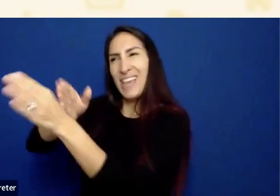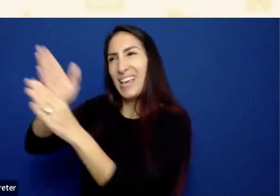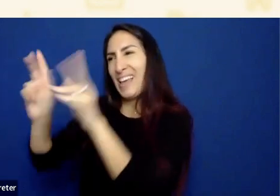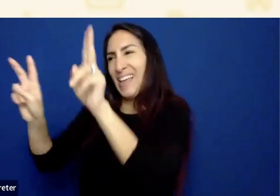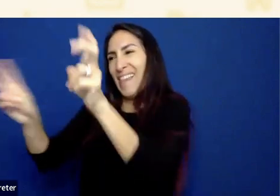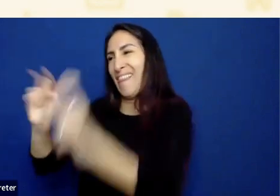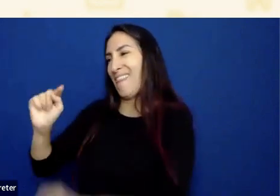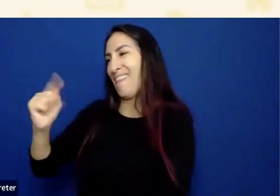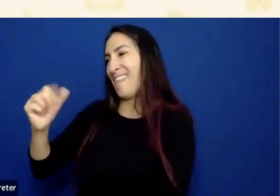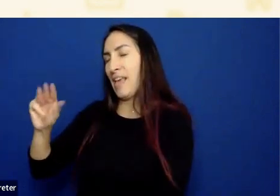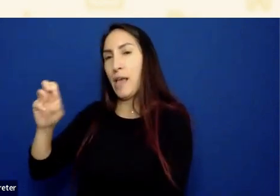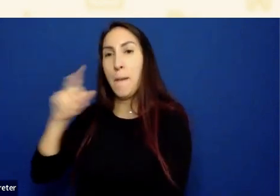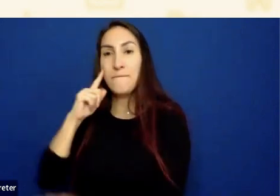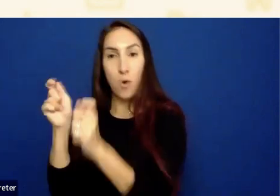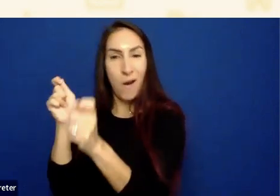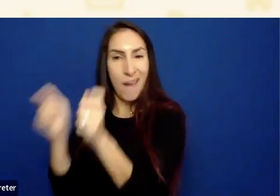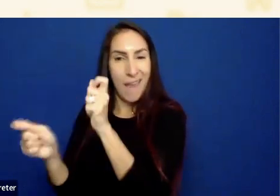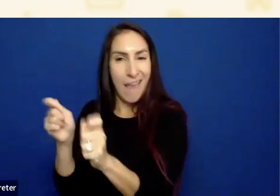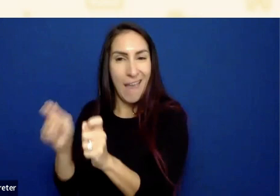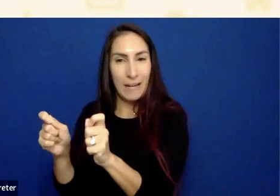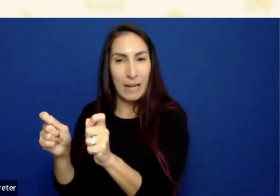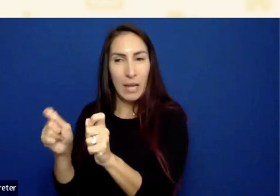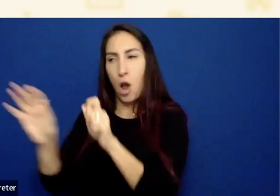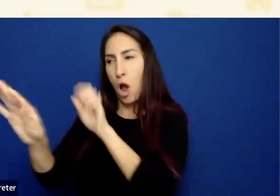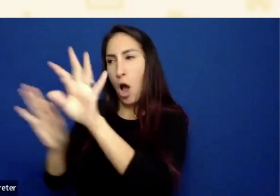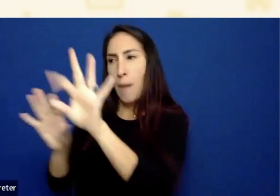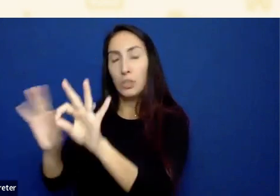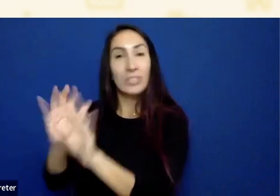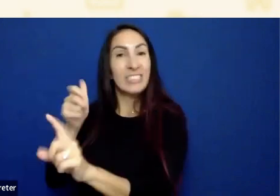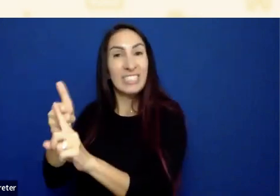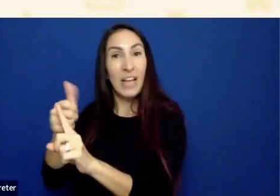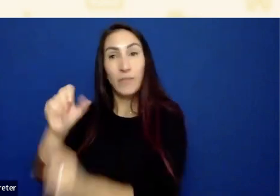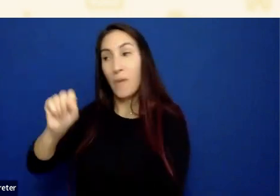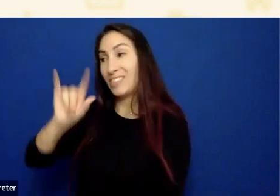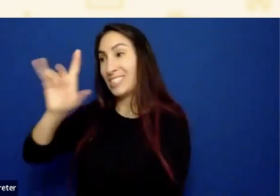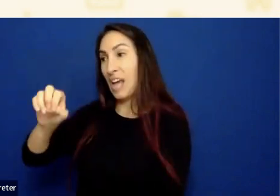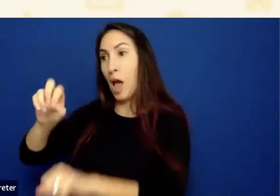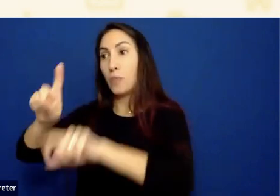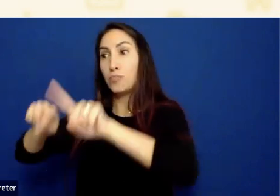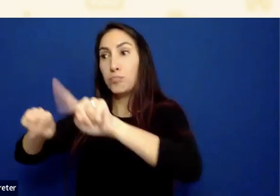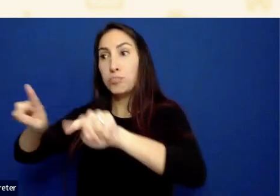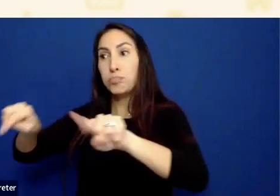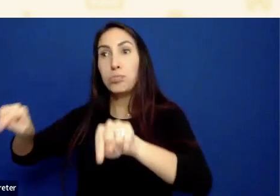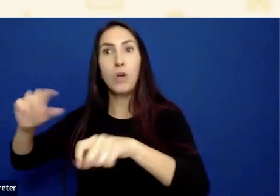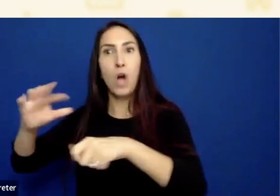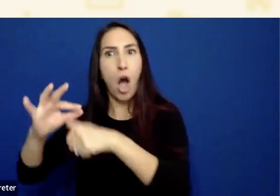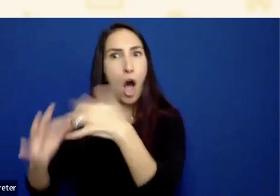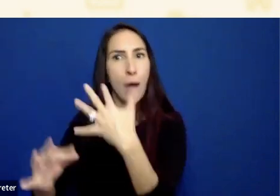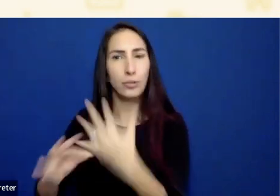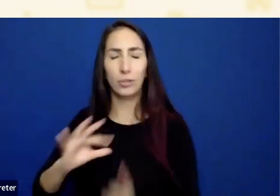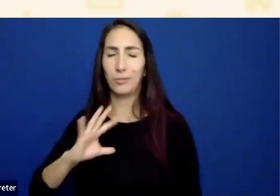which is kind of a powerful new option just to have style variations available for these themes. It's neat.